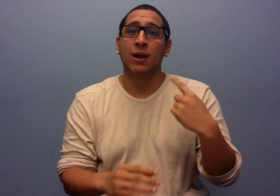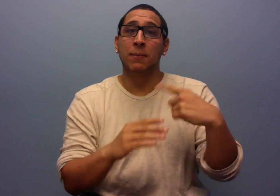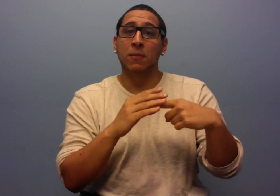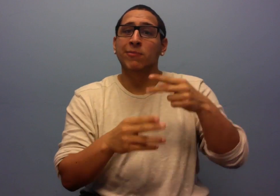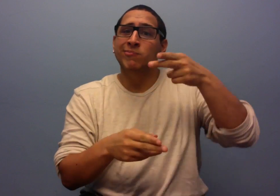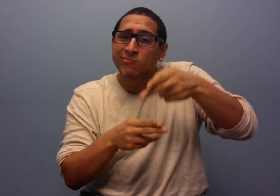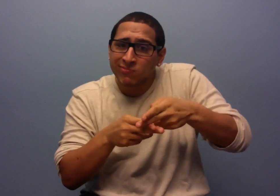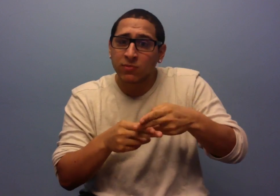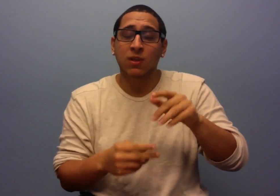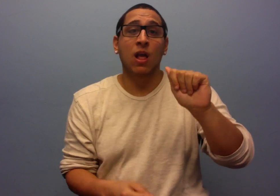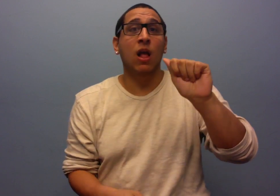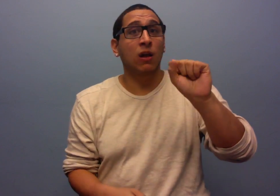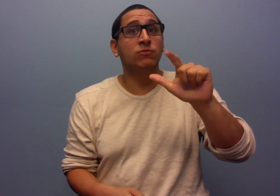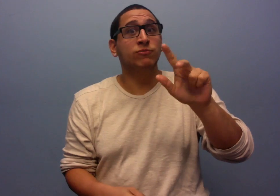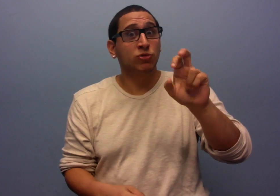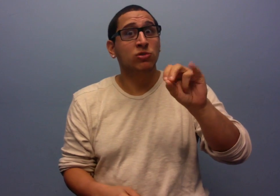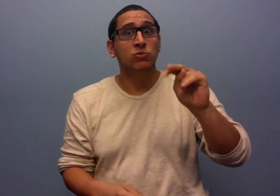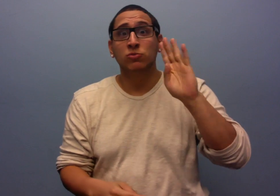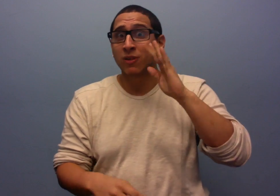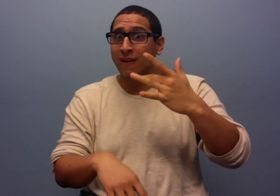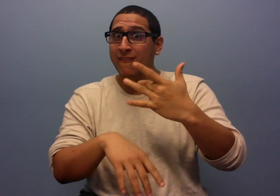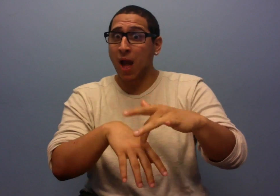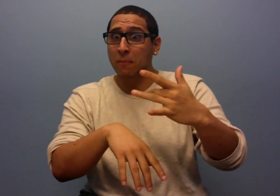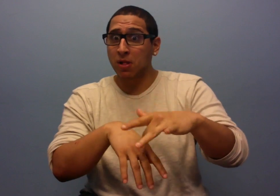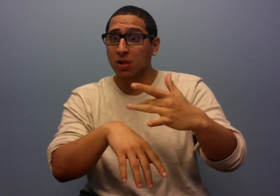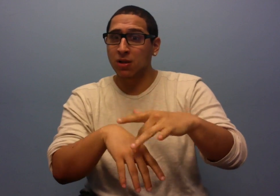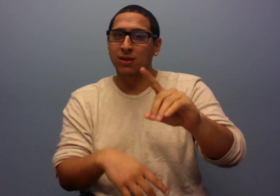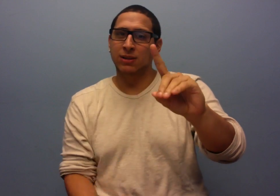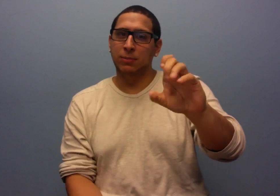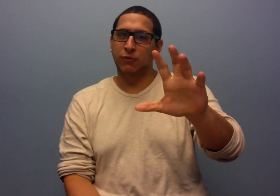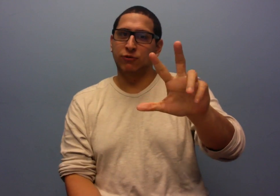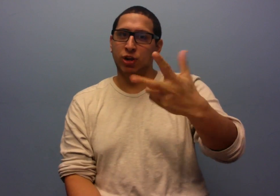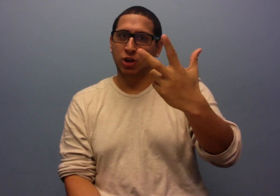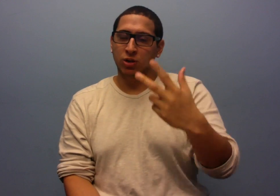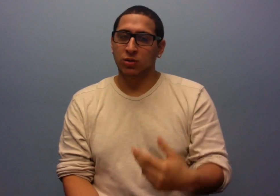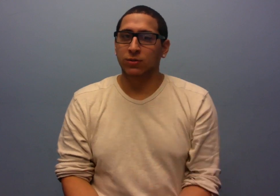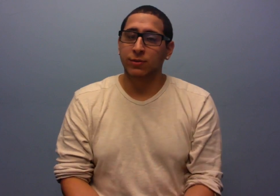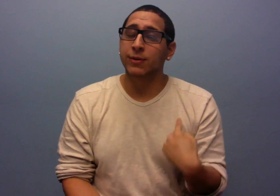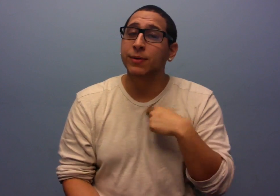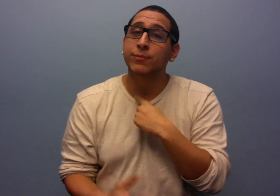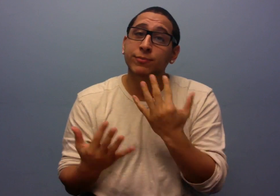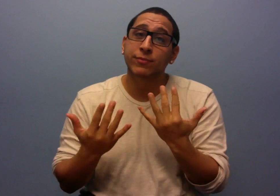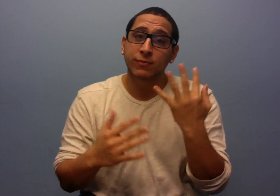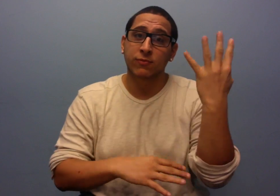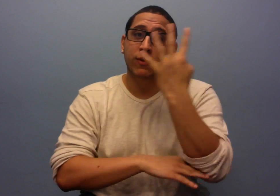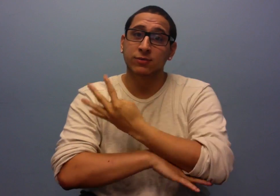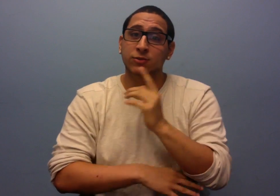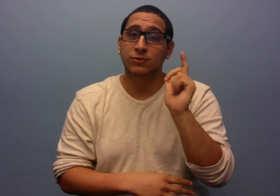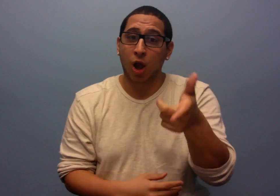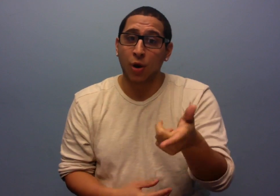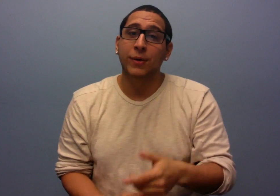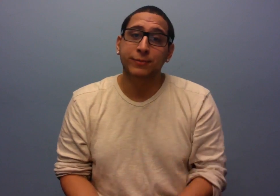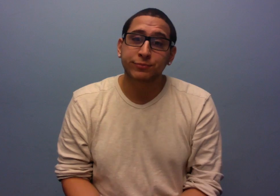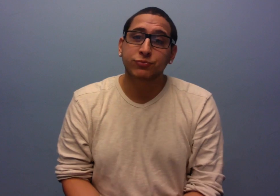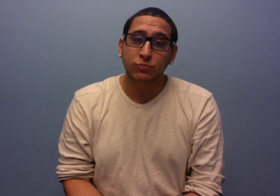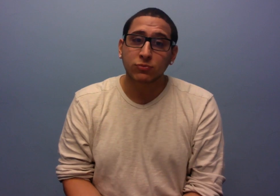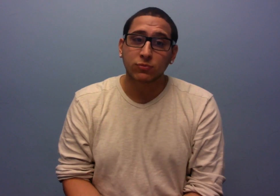The email mentioned that an ASL version of the letter would be available on December 3, 2015, four days later.